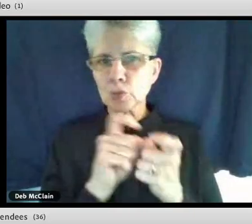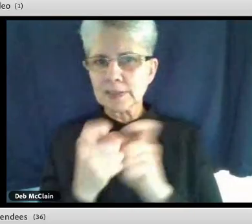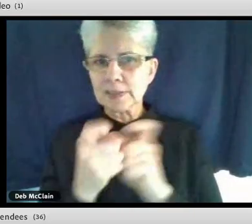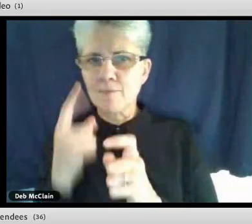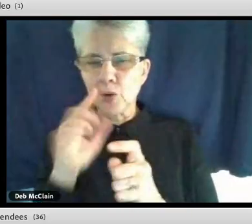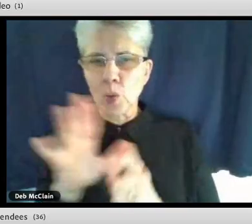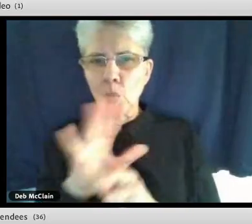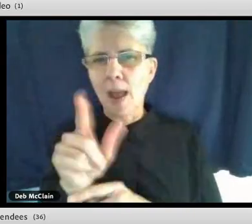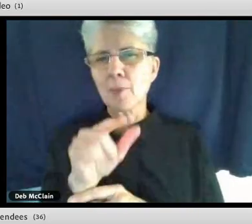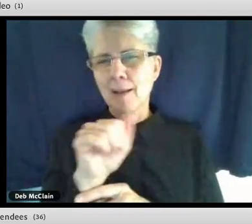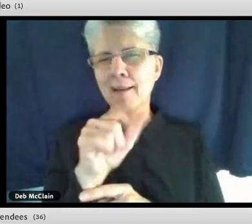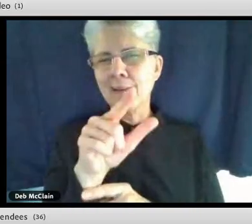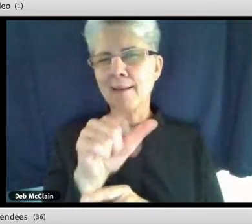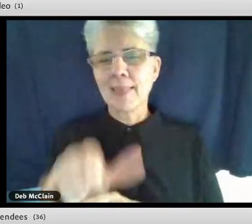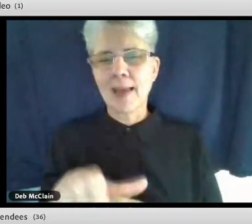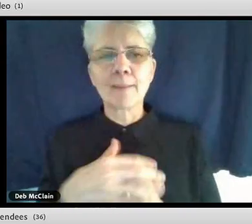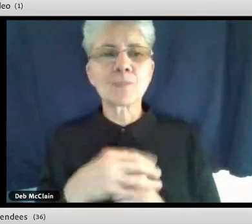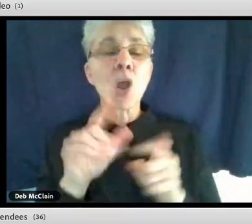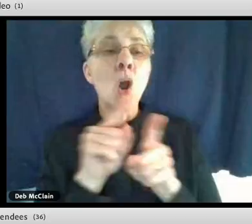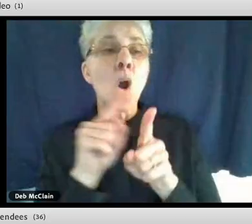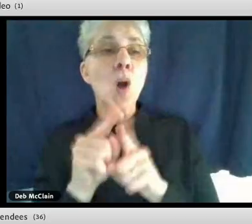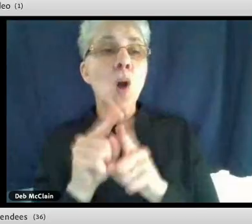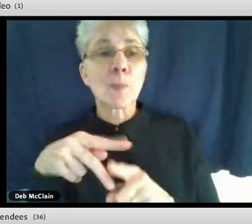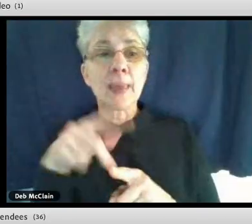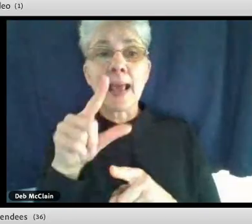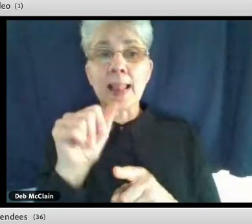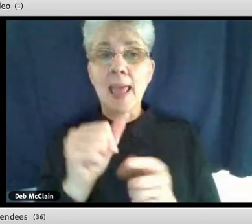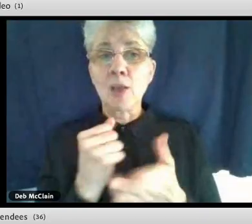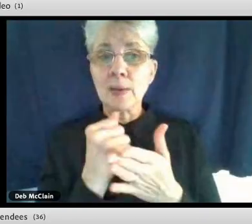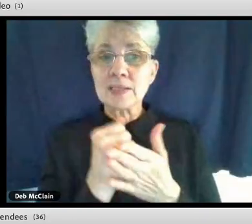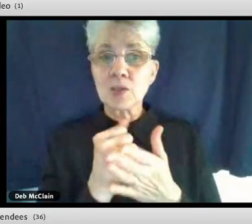which also has some policy statements you can adapt for your library. So does ALA.